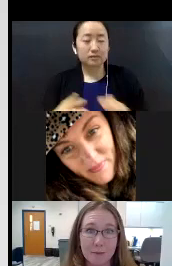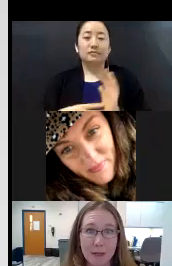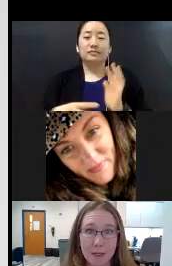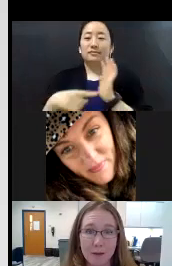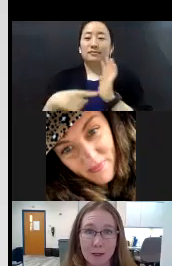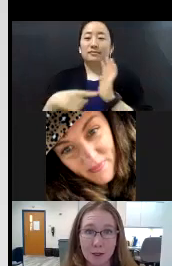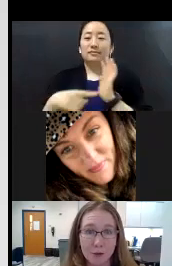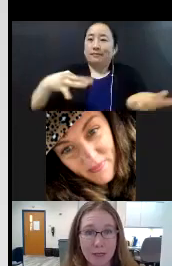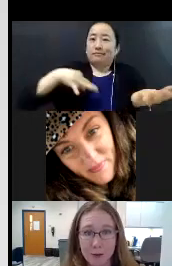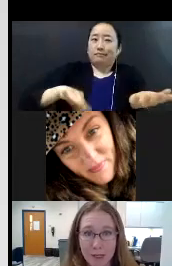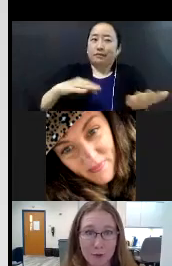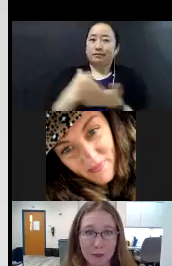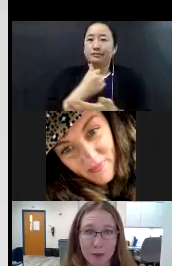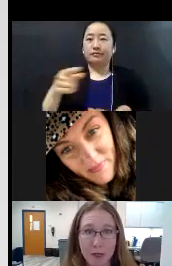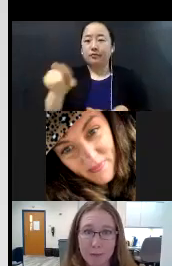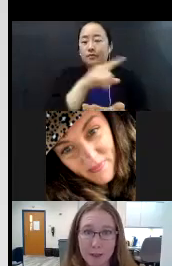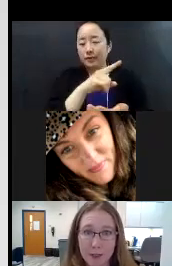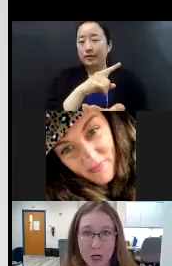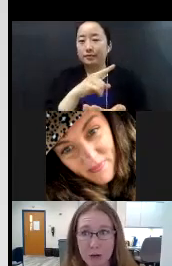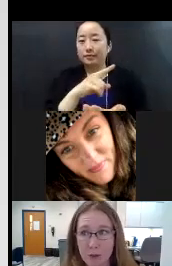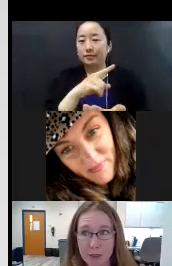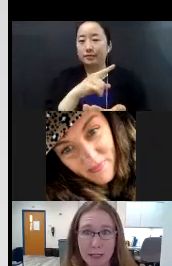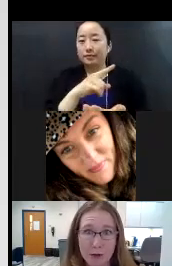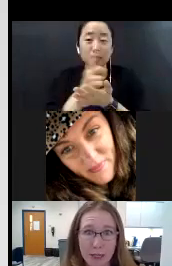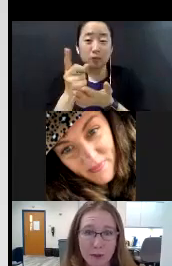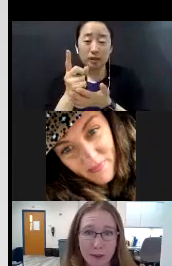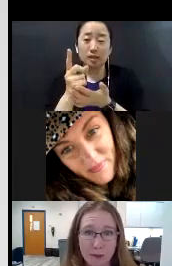TO TWICE A WEEK LOAD UP IN THE CAR AND GO DOWN TO THE